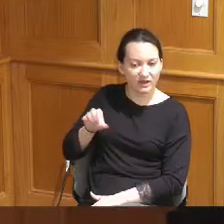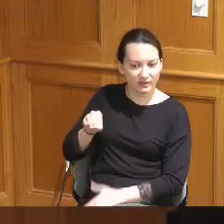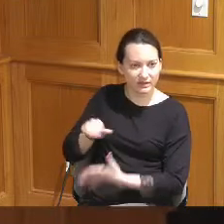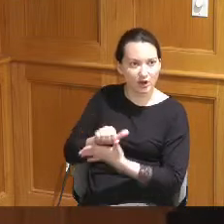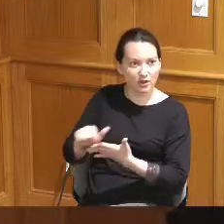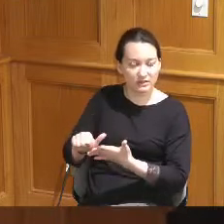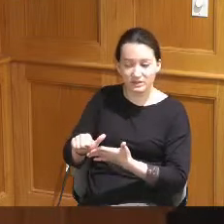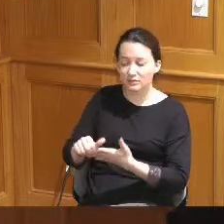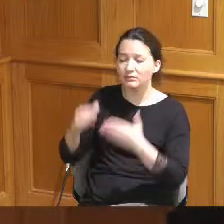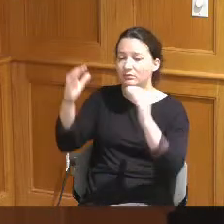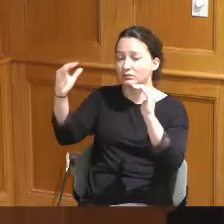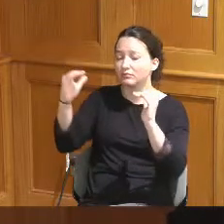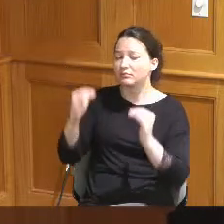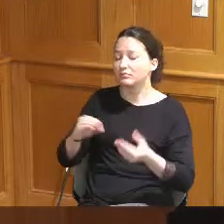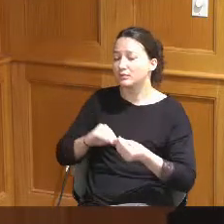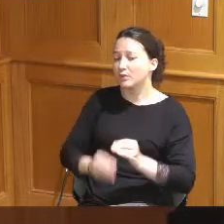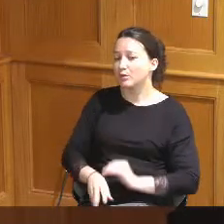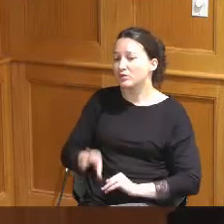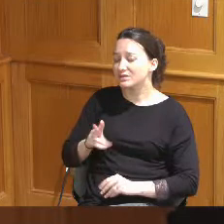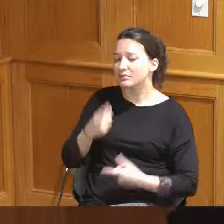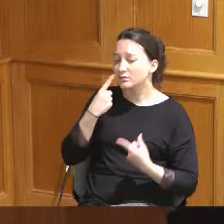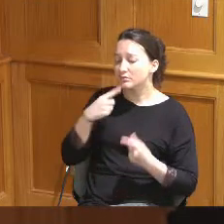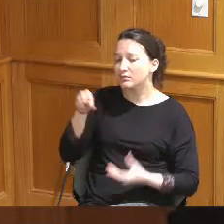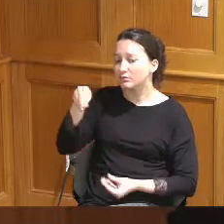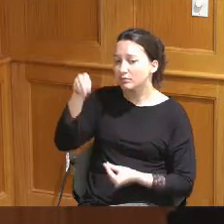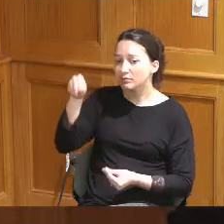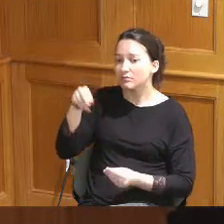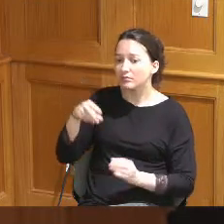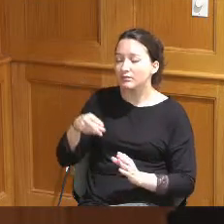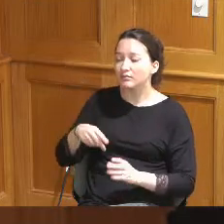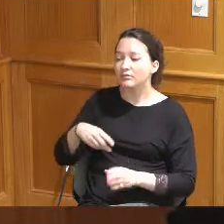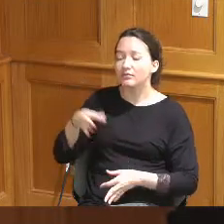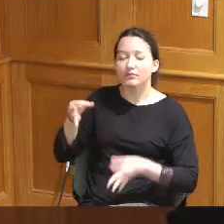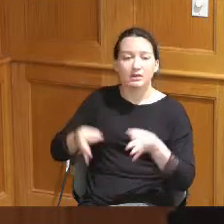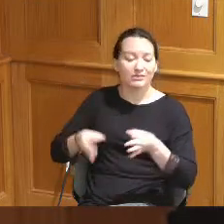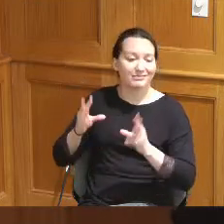item six is a resolution setting viewing hearing dates for the proposed vacation